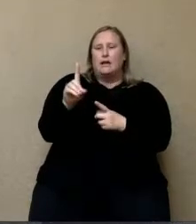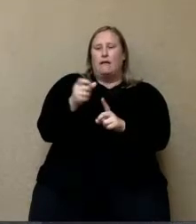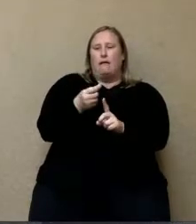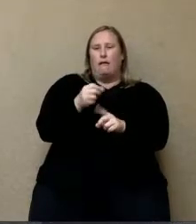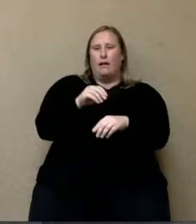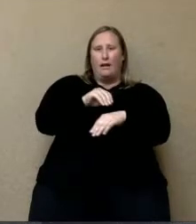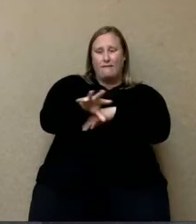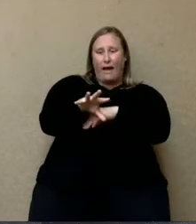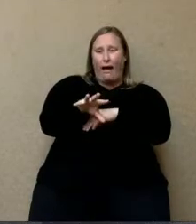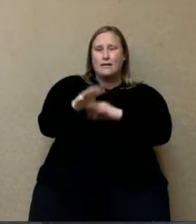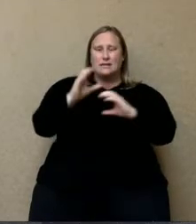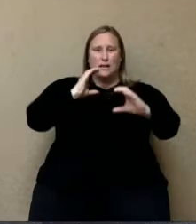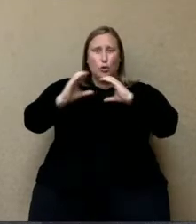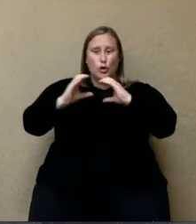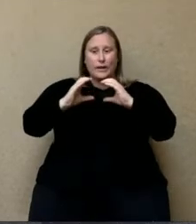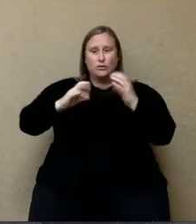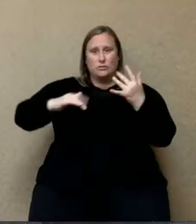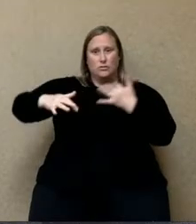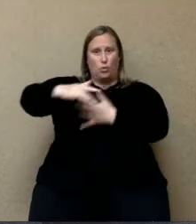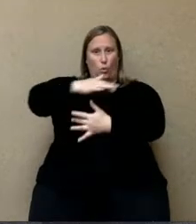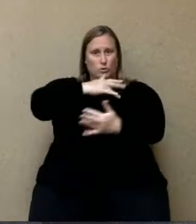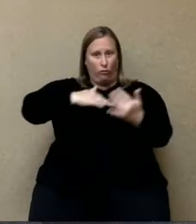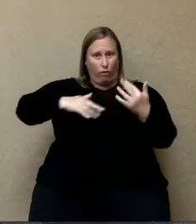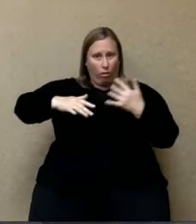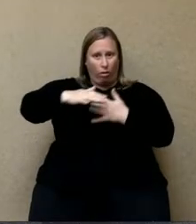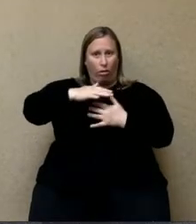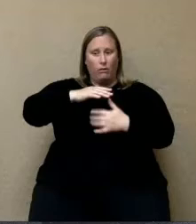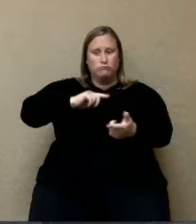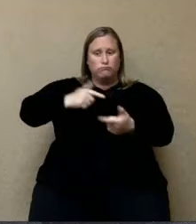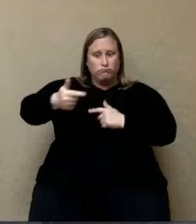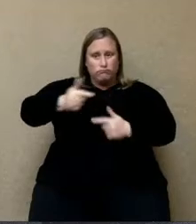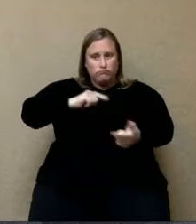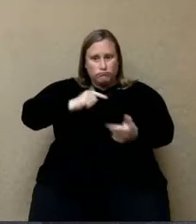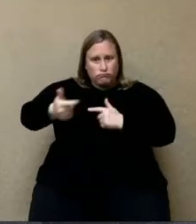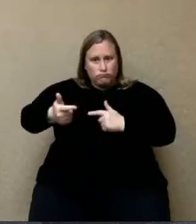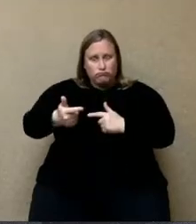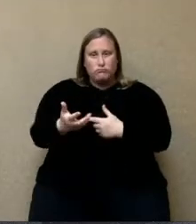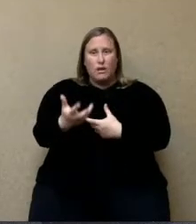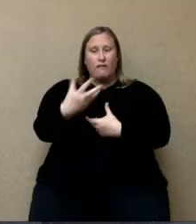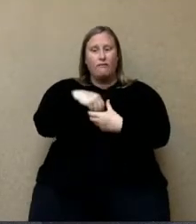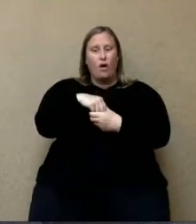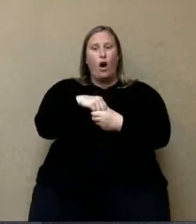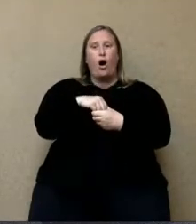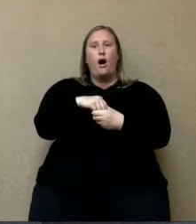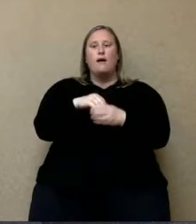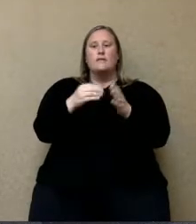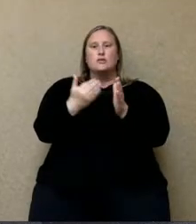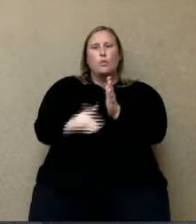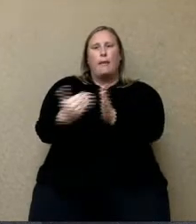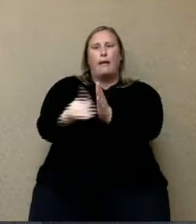our communication and social interaction. It involves the engagement of repetitive activities,